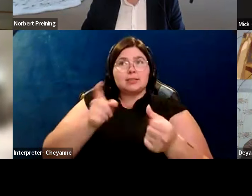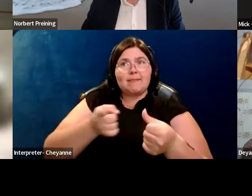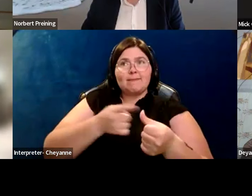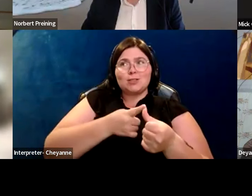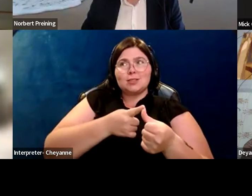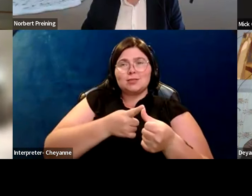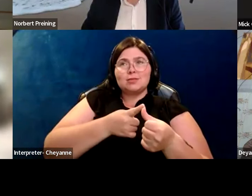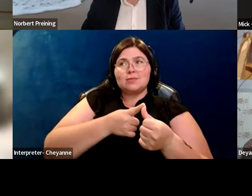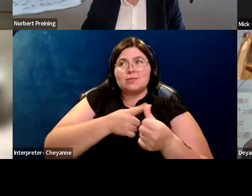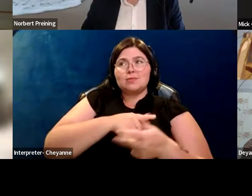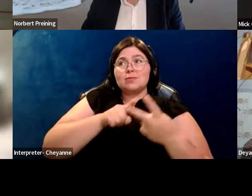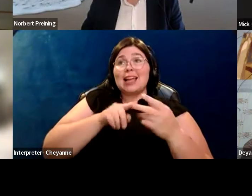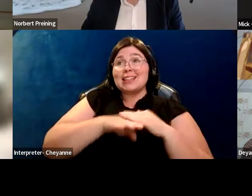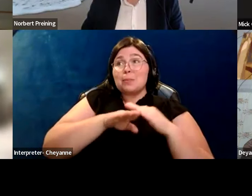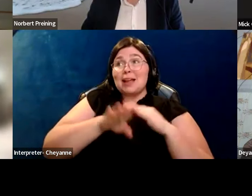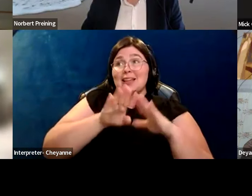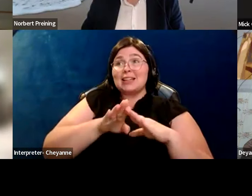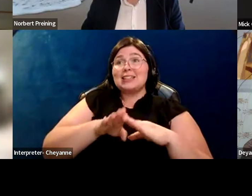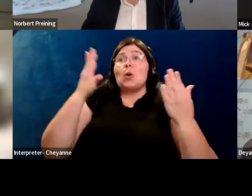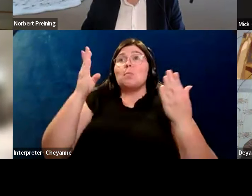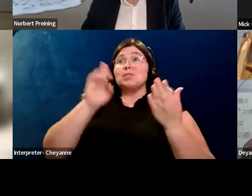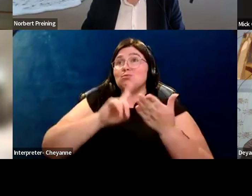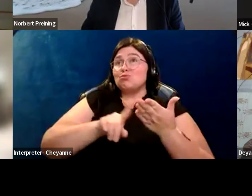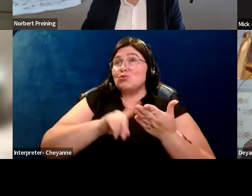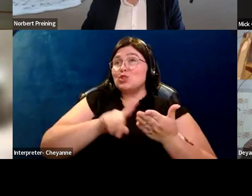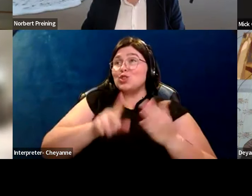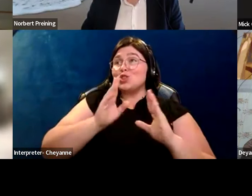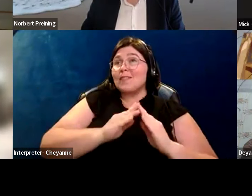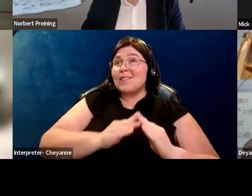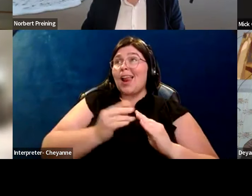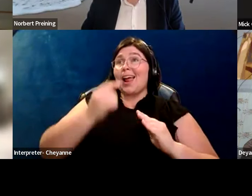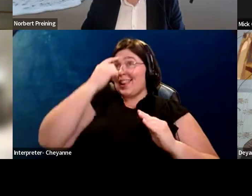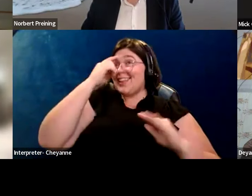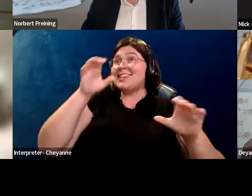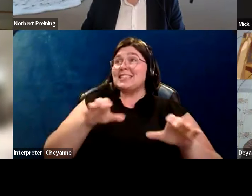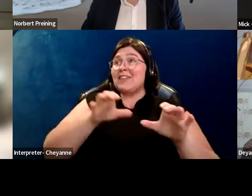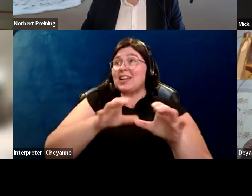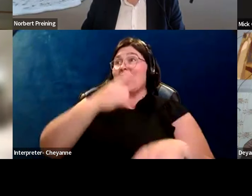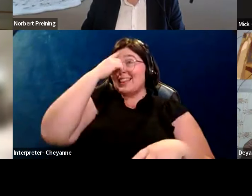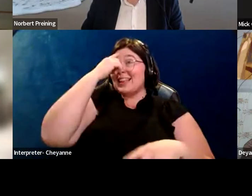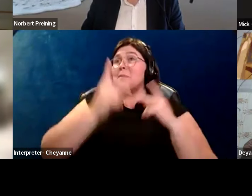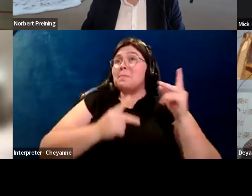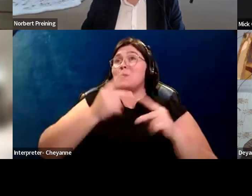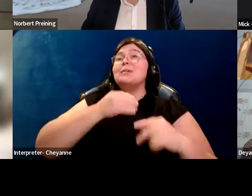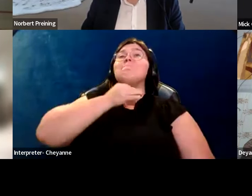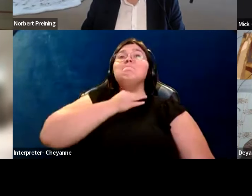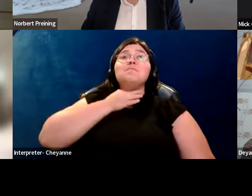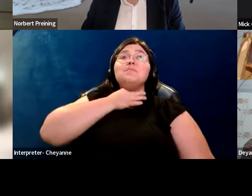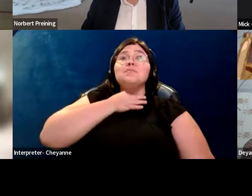Accessibility has open research conferences. And I think it's active. And people are quite curious to get further.